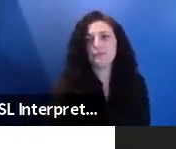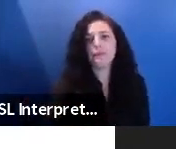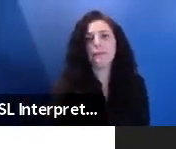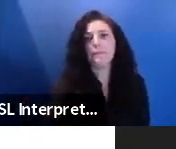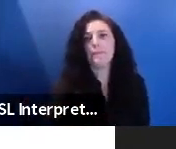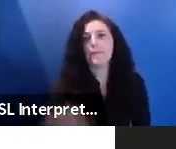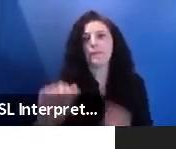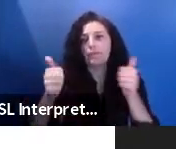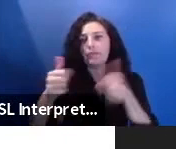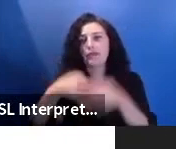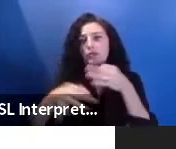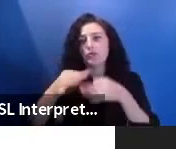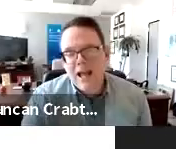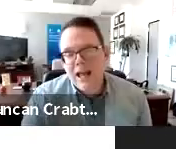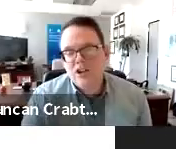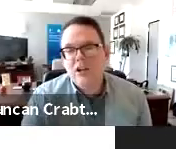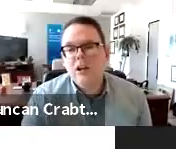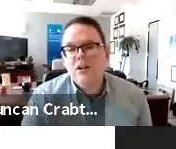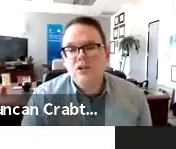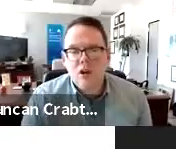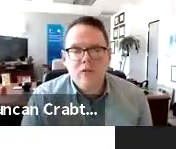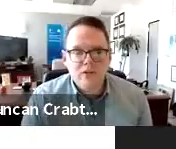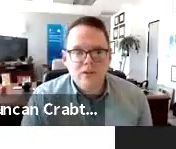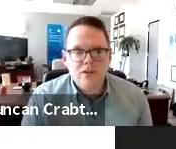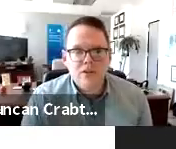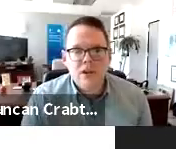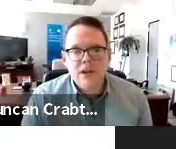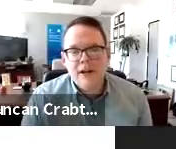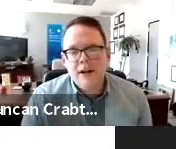but because they have the ability to take immediate action to resolve those concerns.